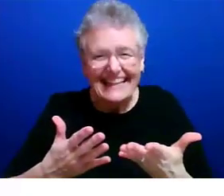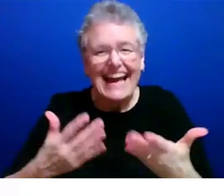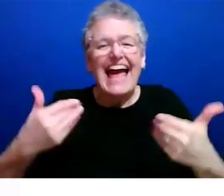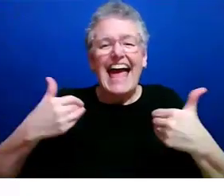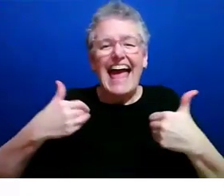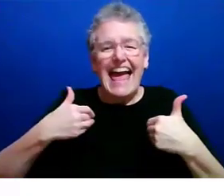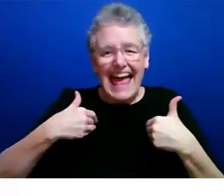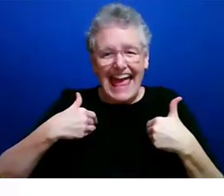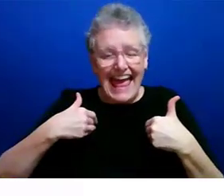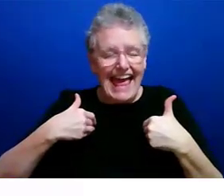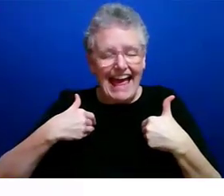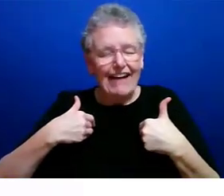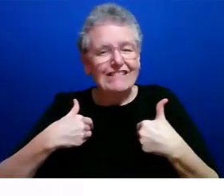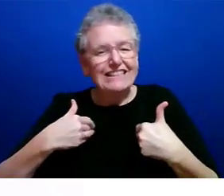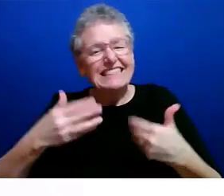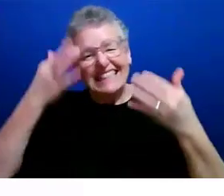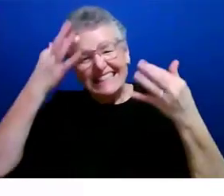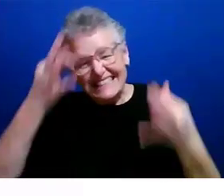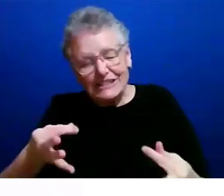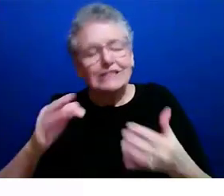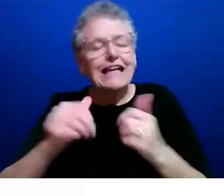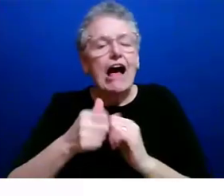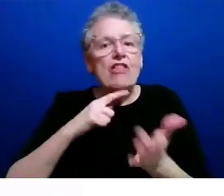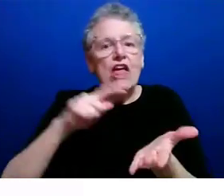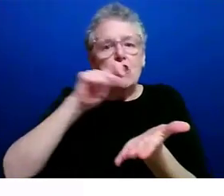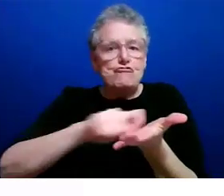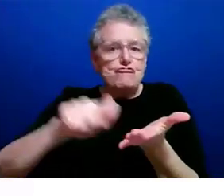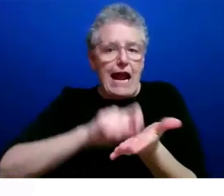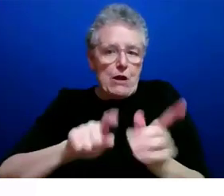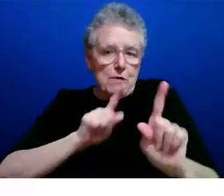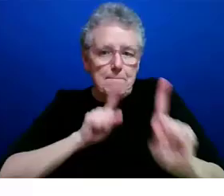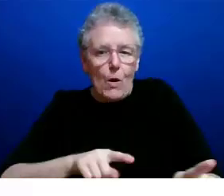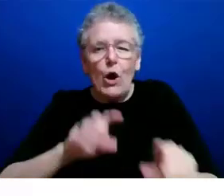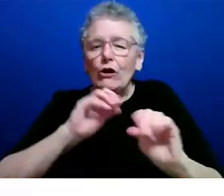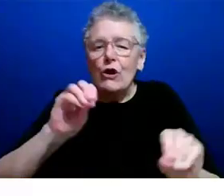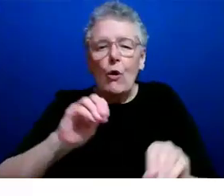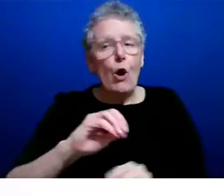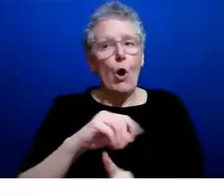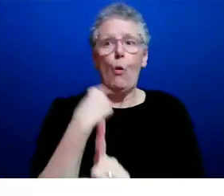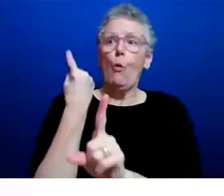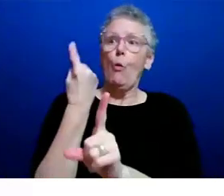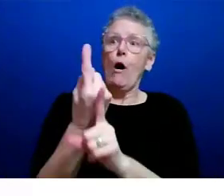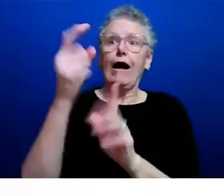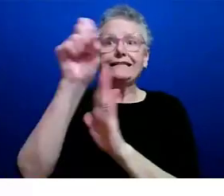write reports. There is no single statewide template